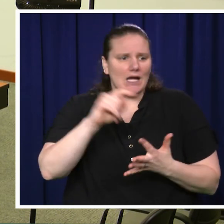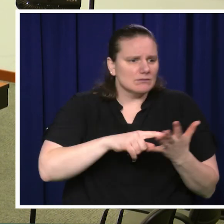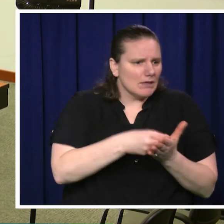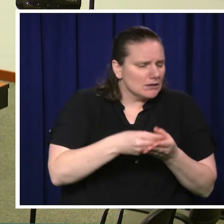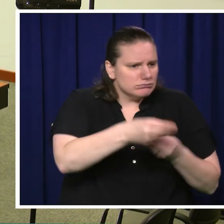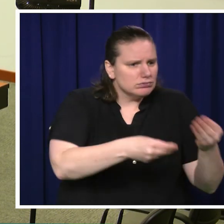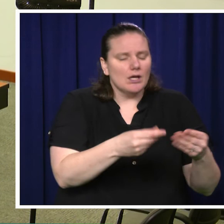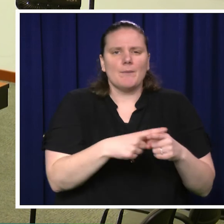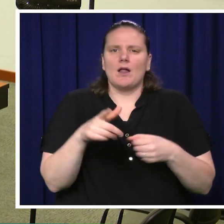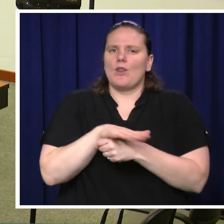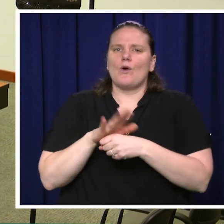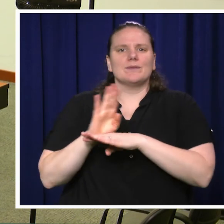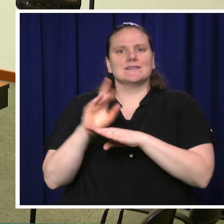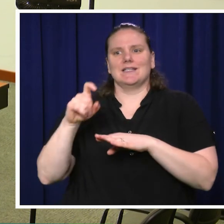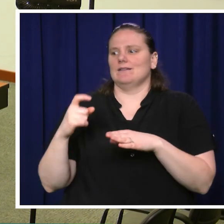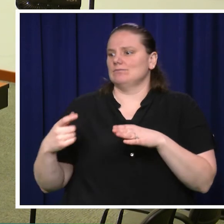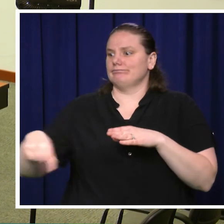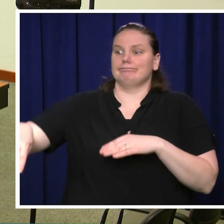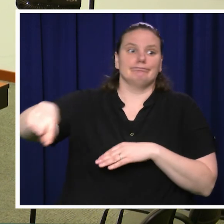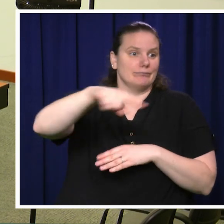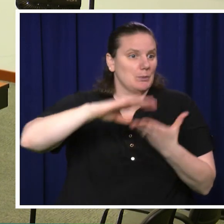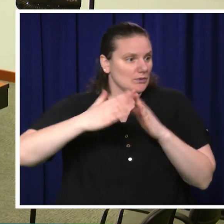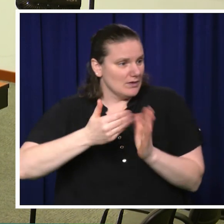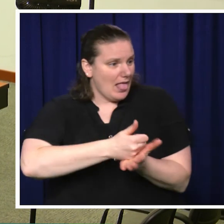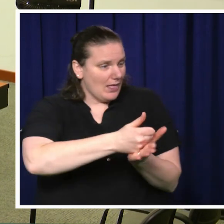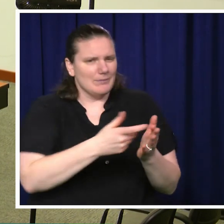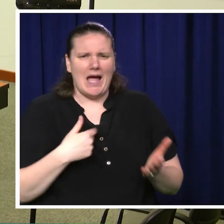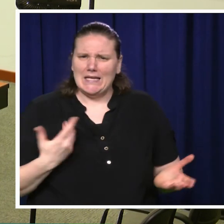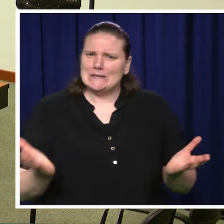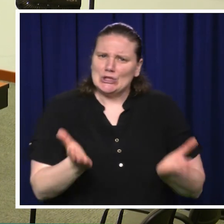funding, local businesses need the support of the entire community to be successful.